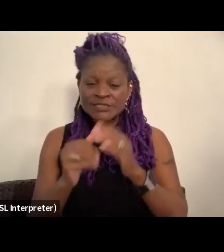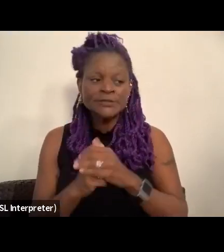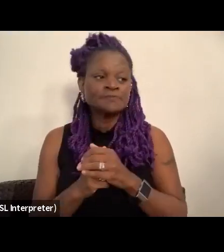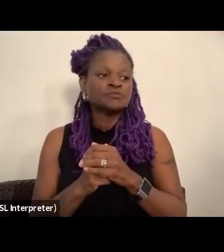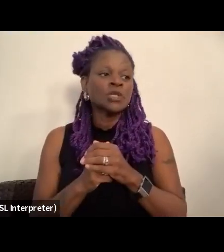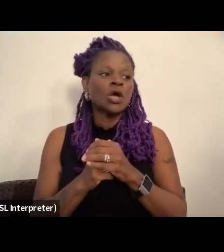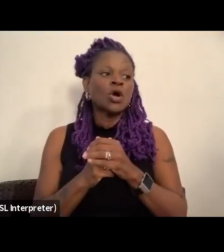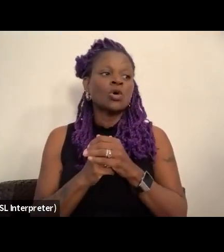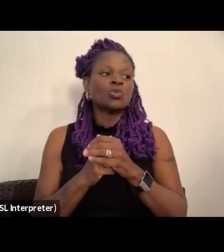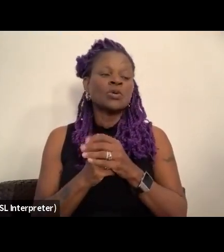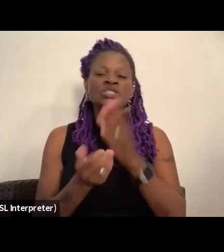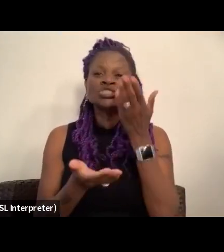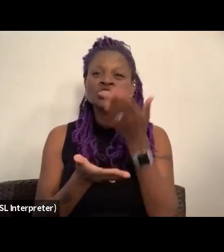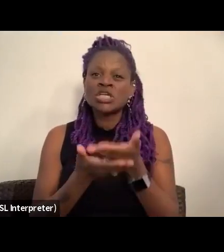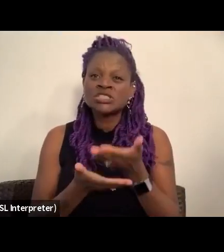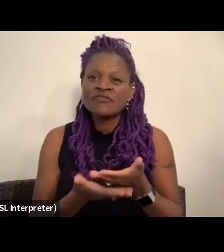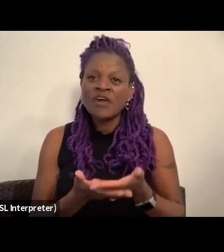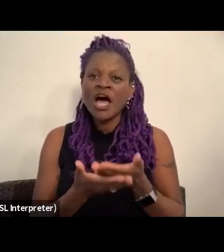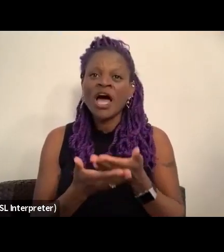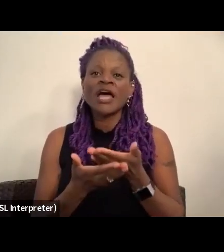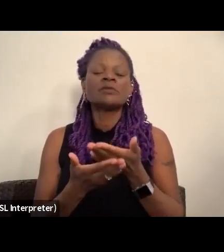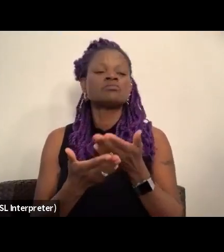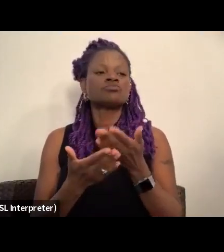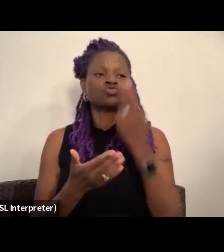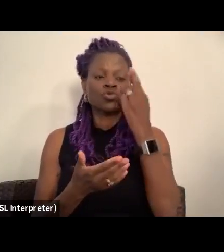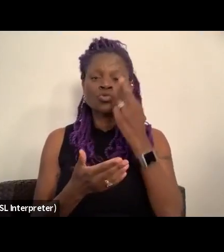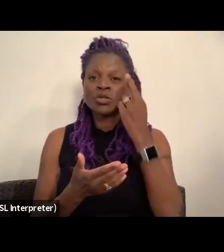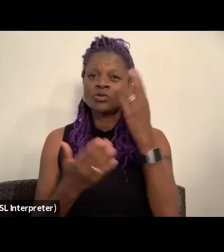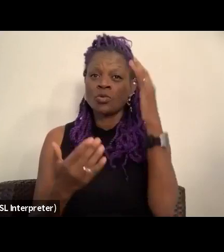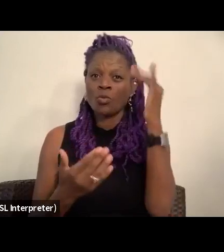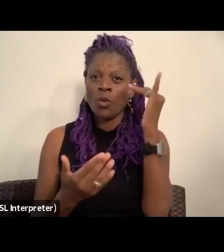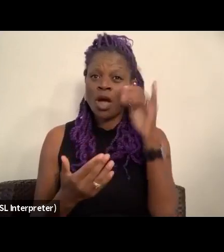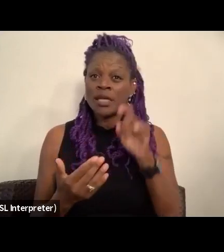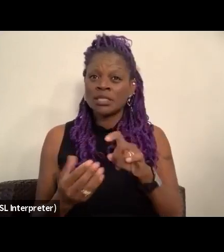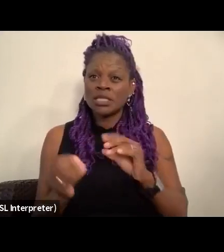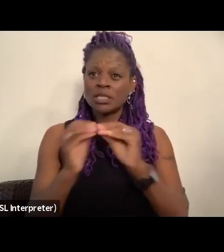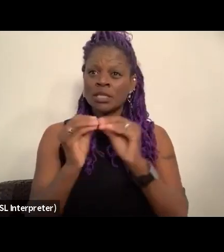In my conversation with you, Linda Richardson, it was on the state school for their what they